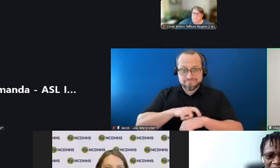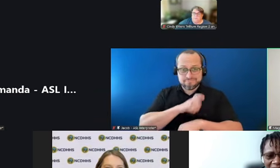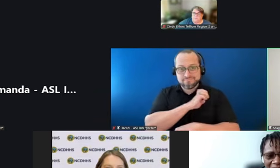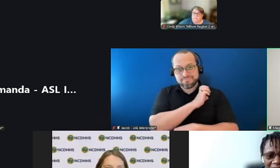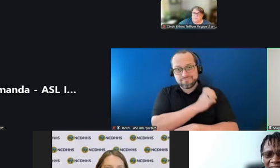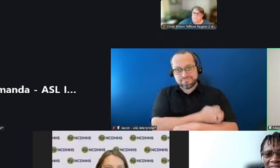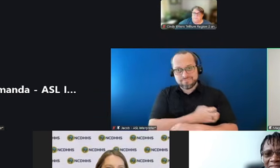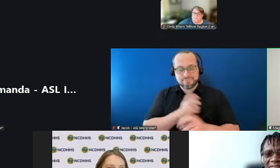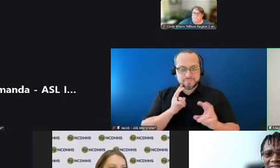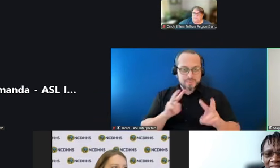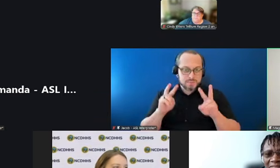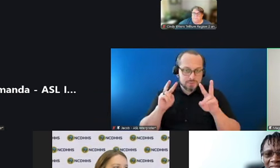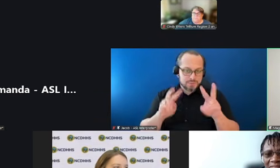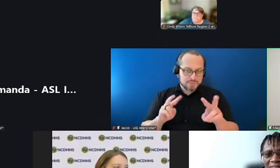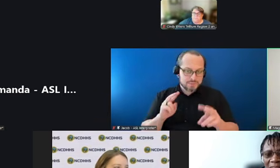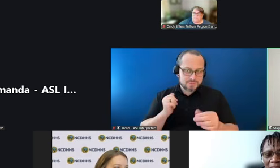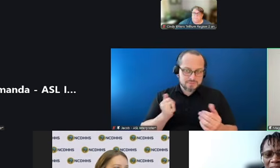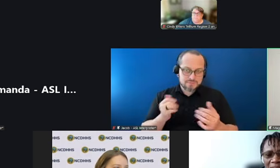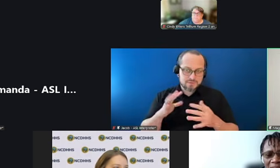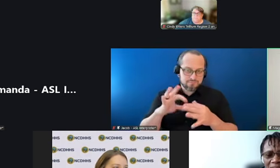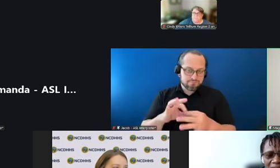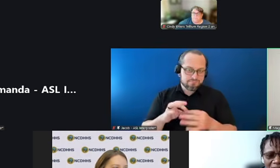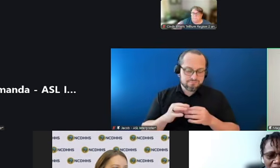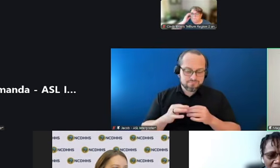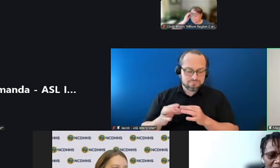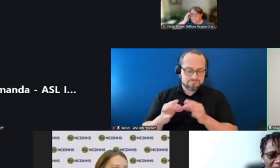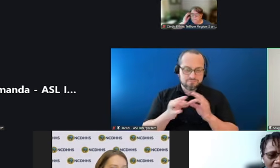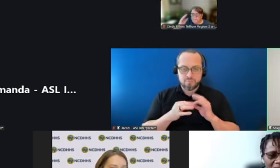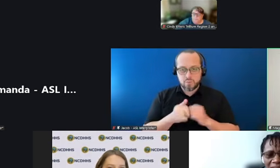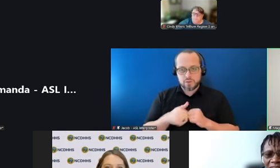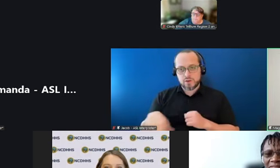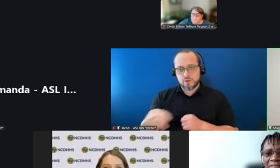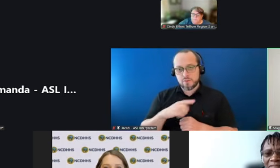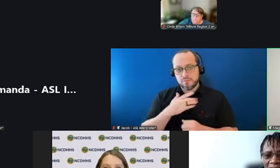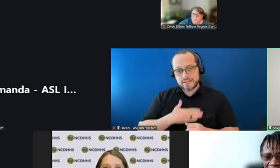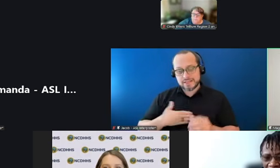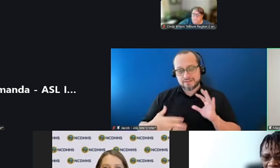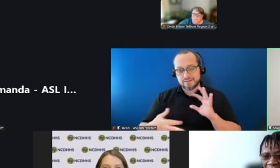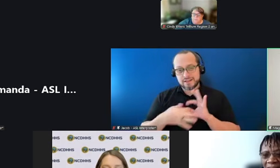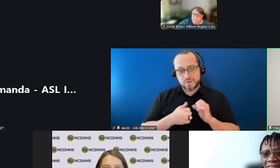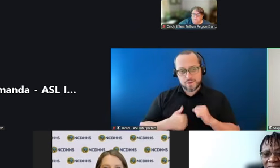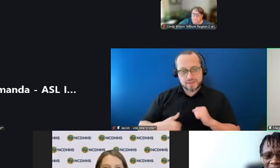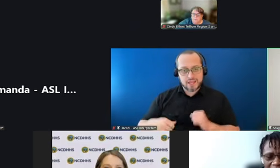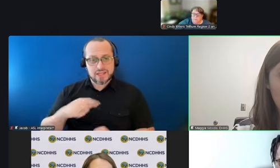forward to uh staying connected with you. Please stay connected with us. We have a newsletter that